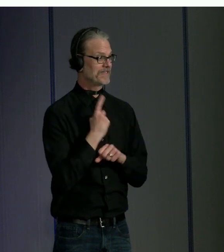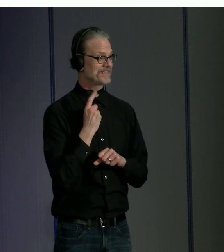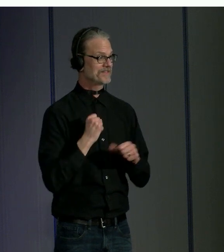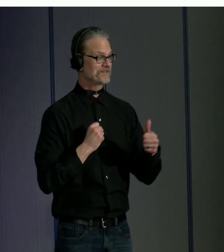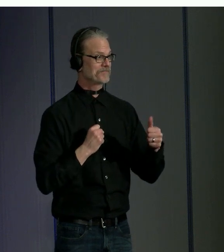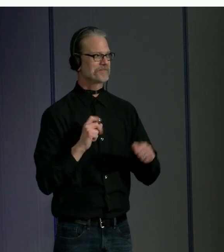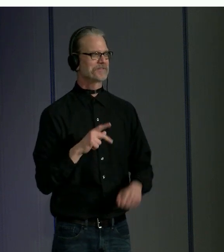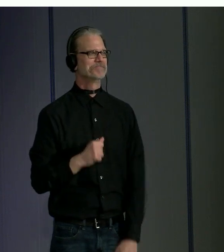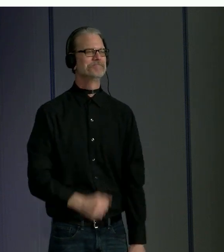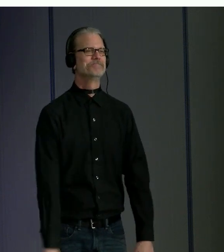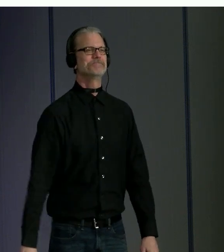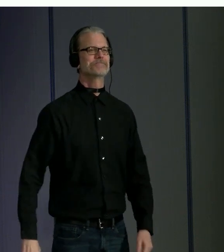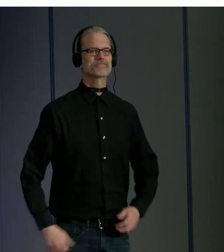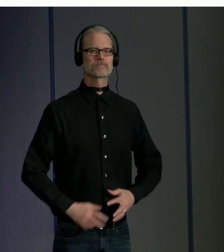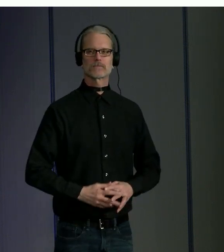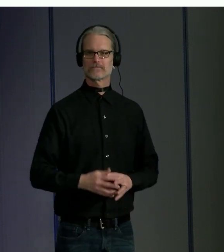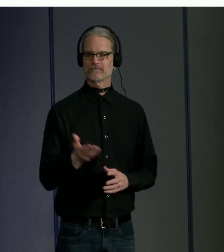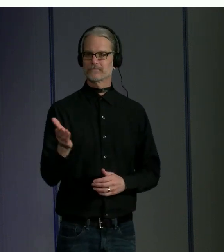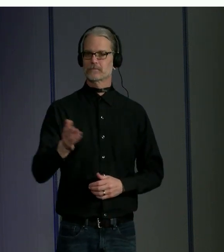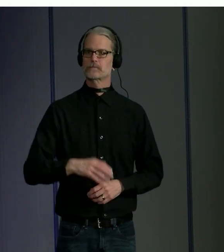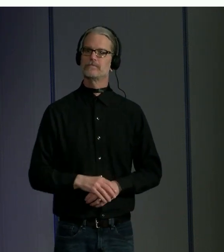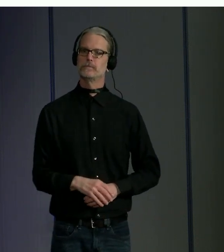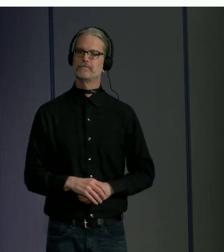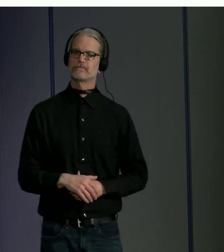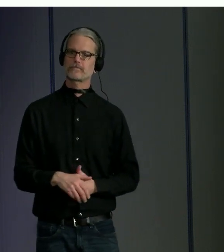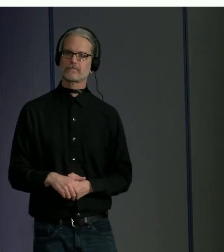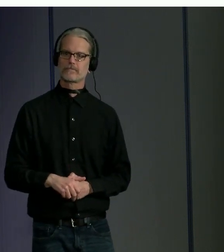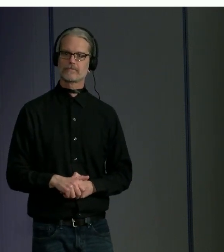Absolutely. Go for it.